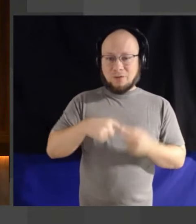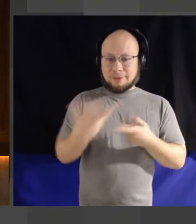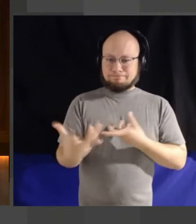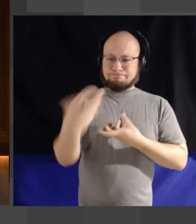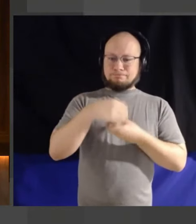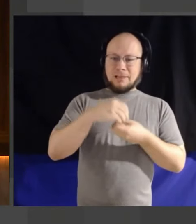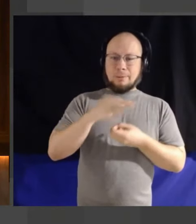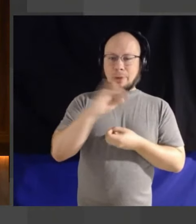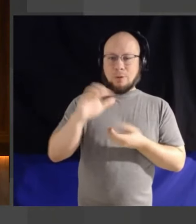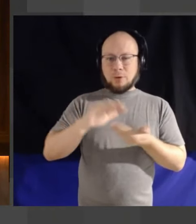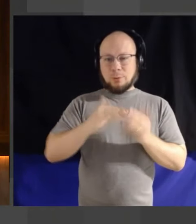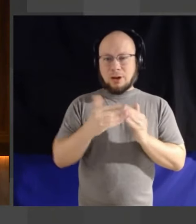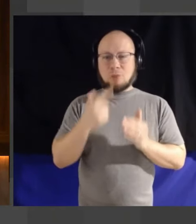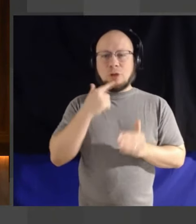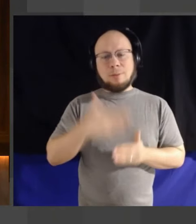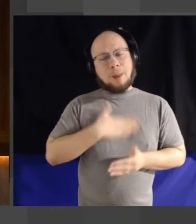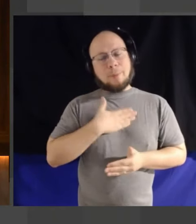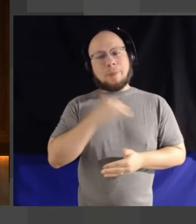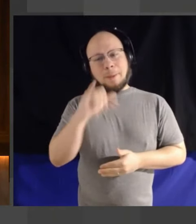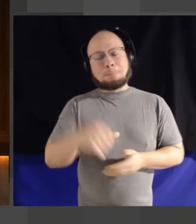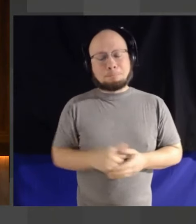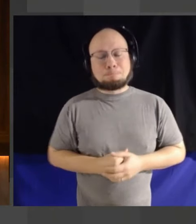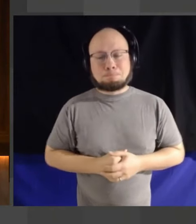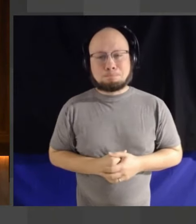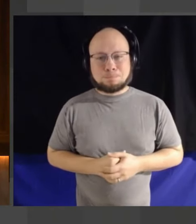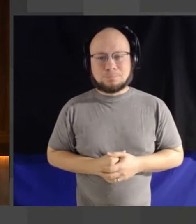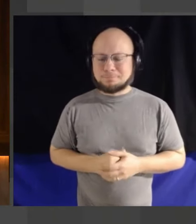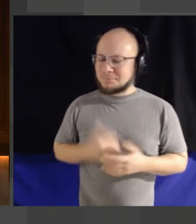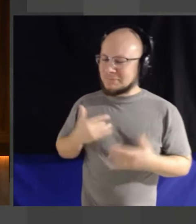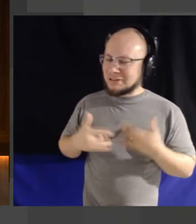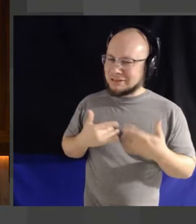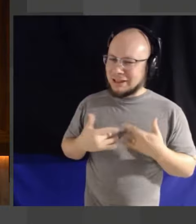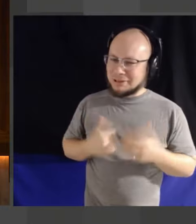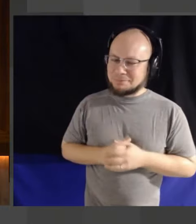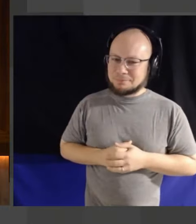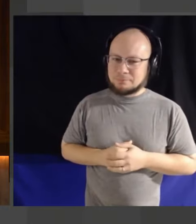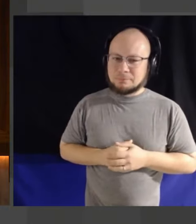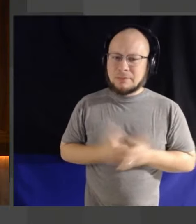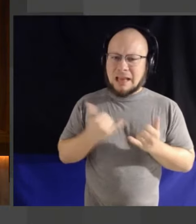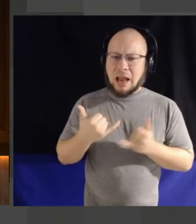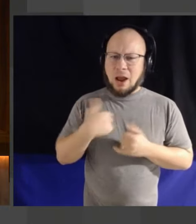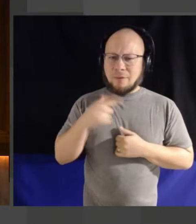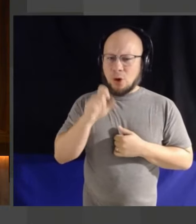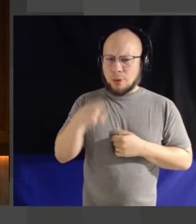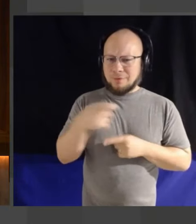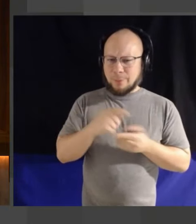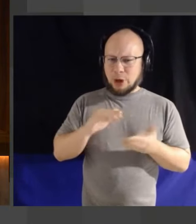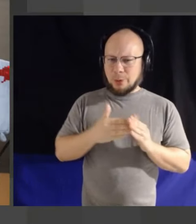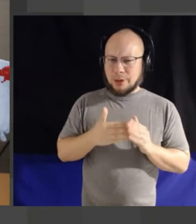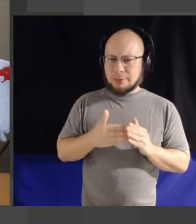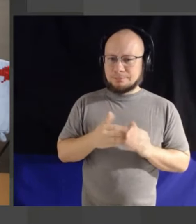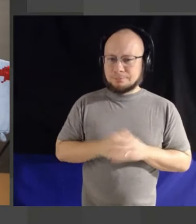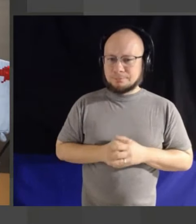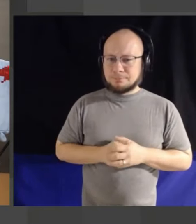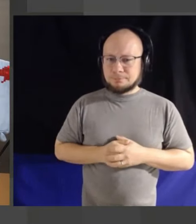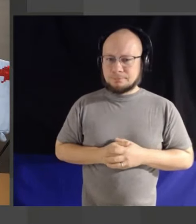IN CHINA SO NOW WE GET TO WELCOME OUR CHINESE FRIENDS TO THE COMMUNITY AND I'M SUPER